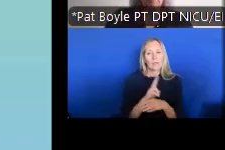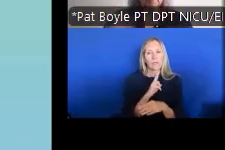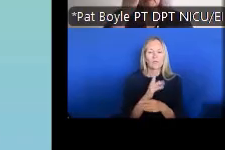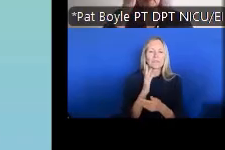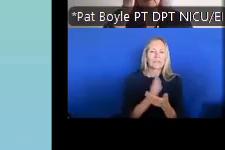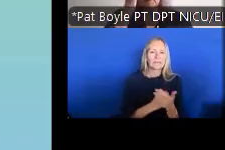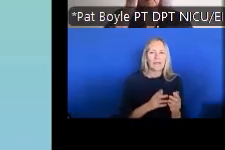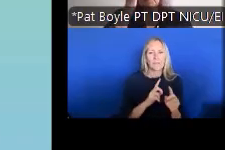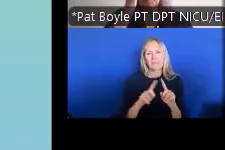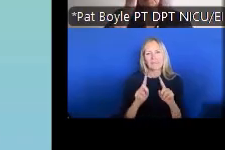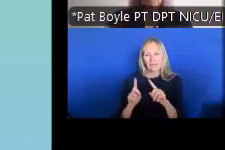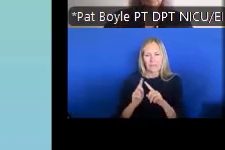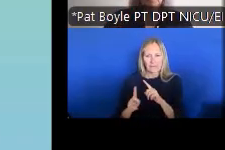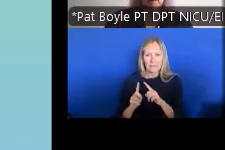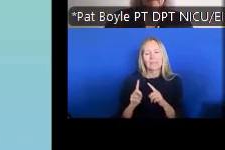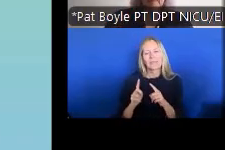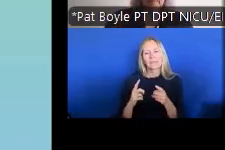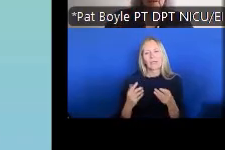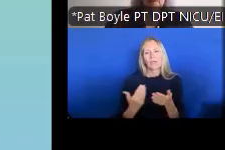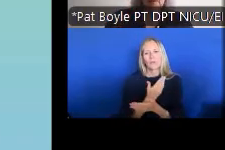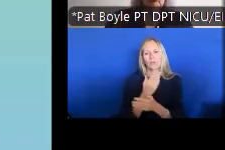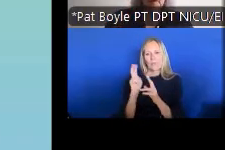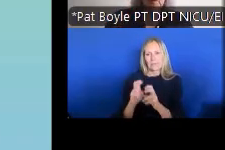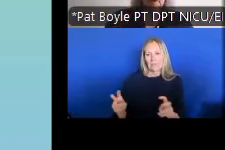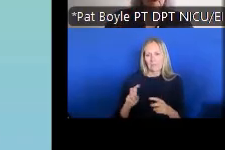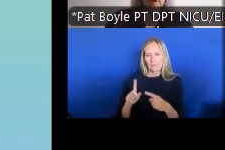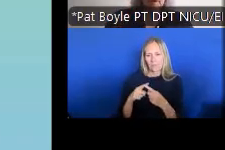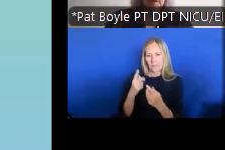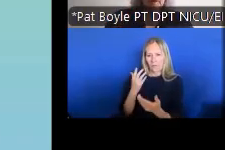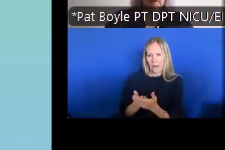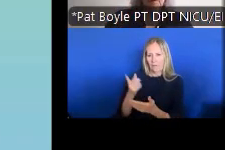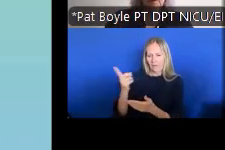assessments when I go to a mum baby or level one NICU to